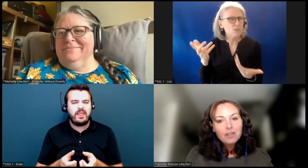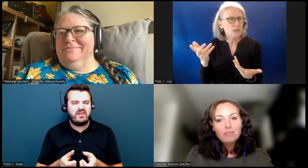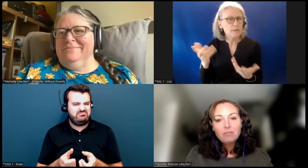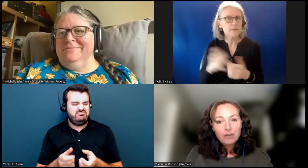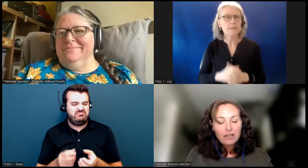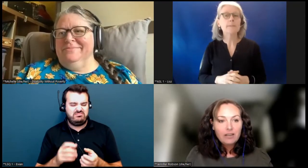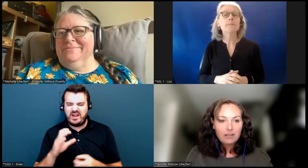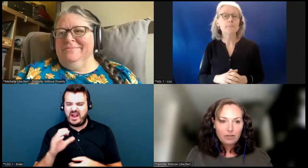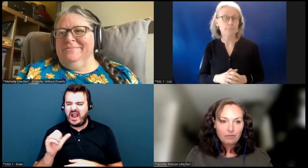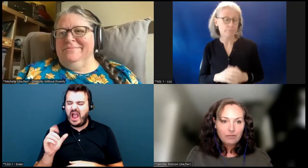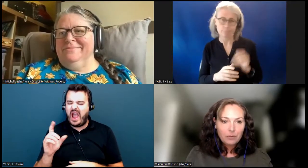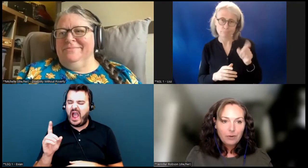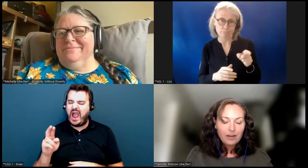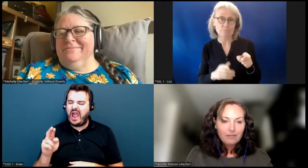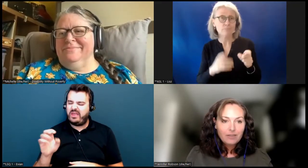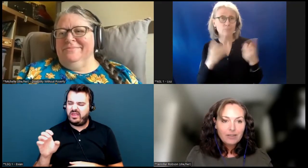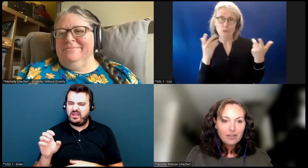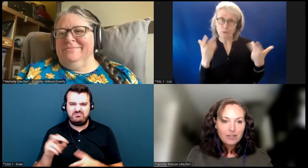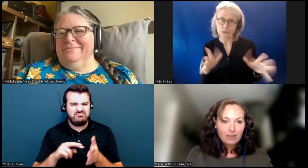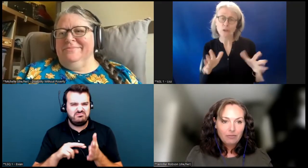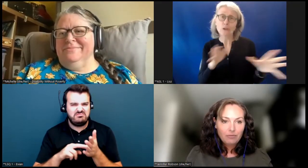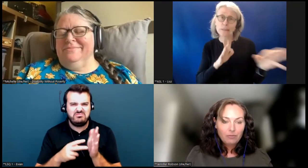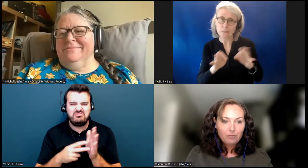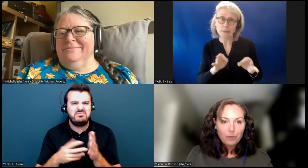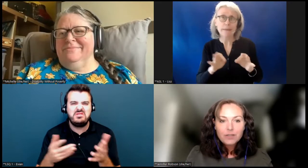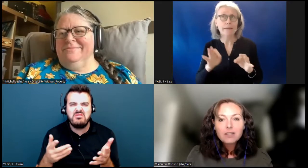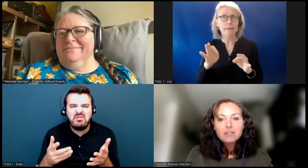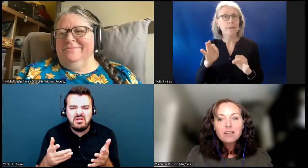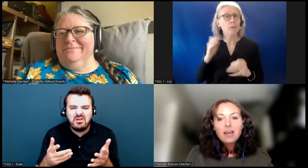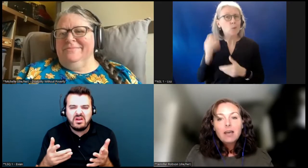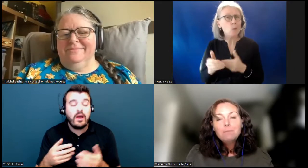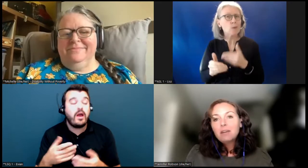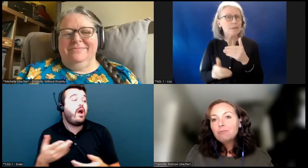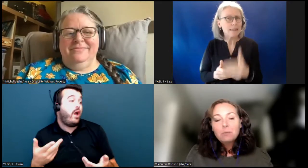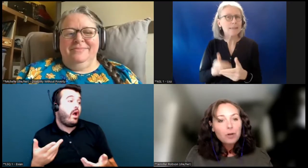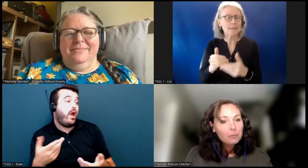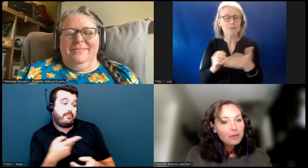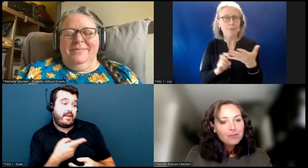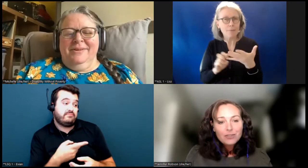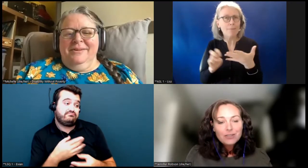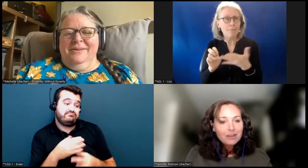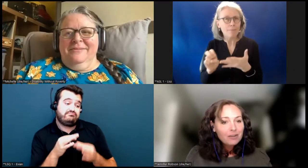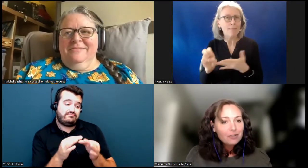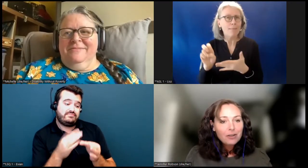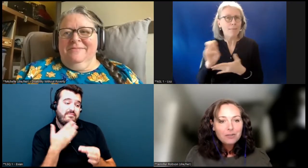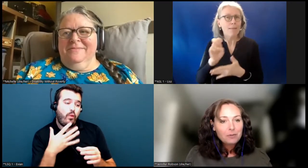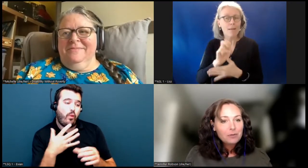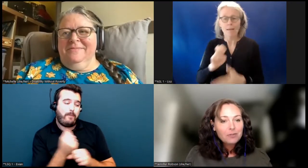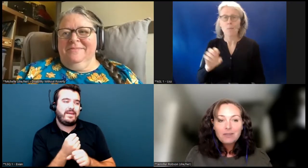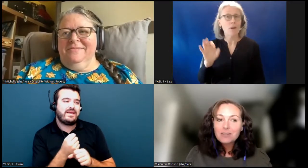OF THE LEGISLATIVE PROCESS. AND FRAMEWORK BILLS, JUST LIKE OTHER KINDS OF BILLS, THEY